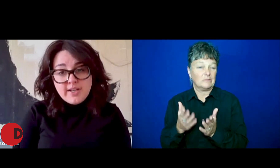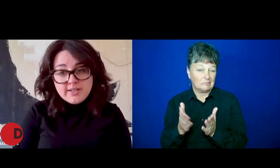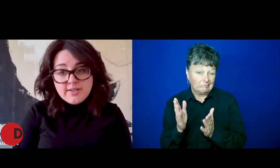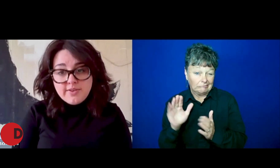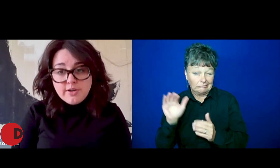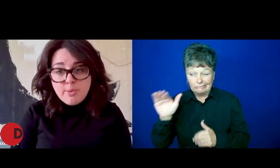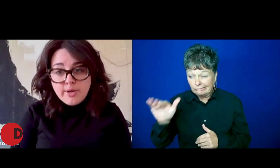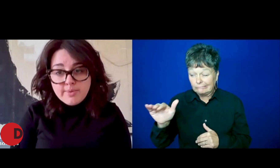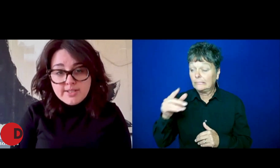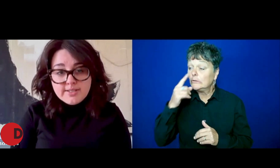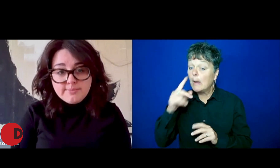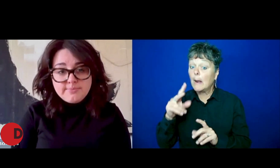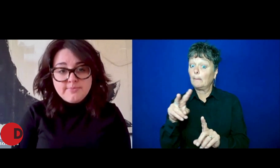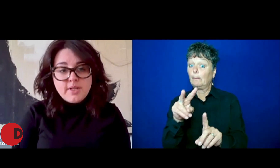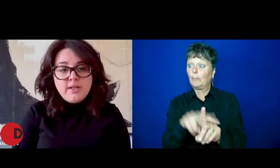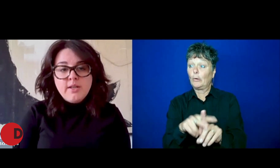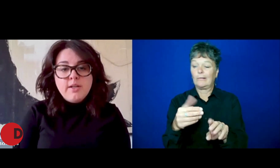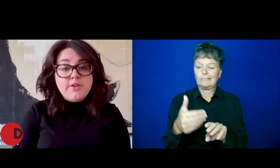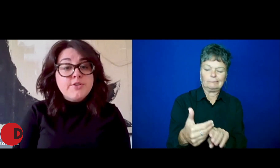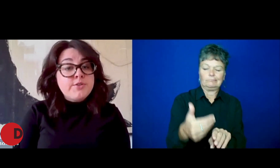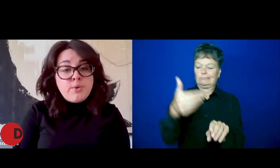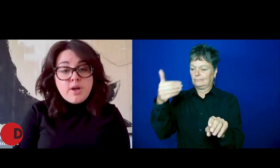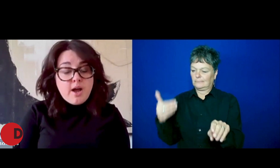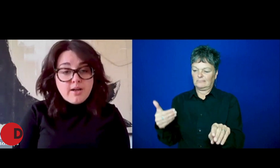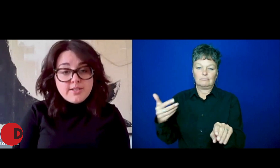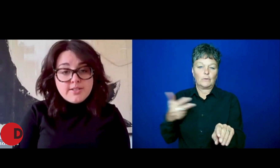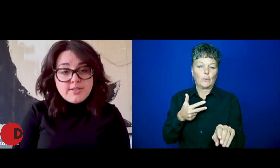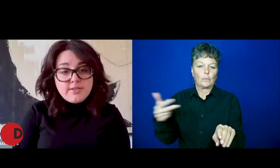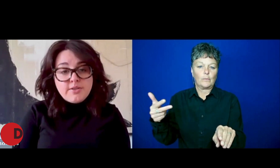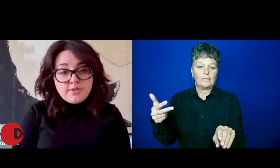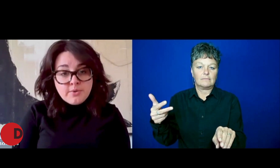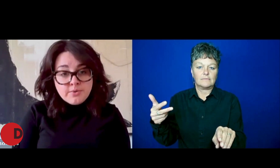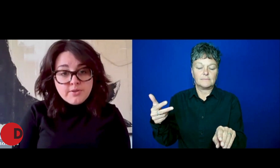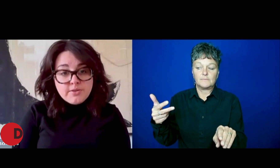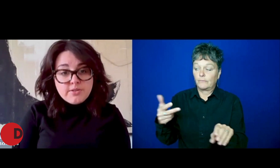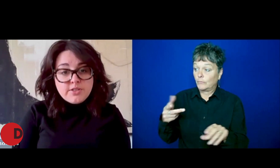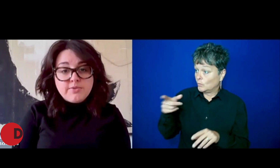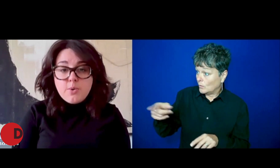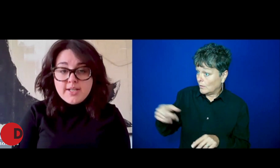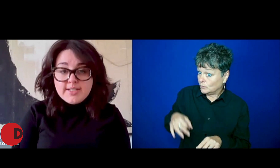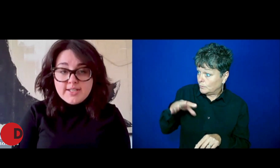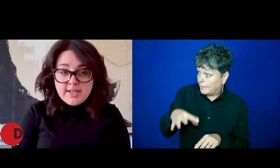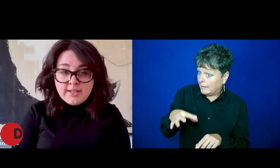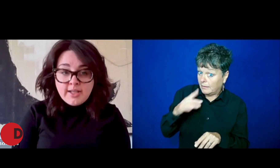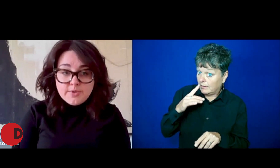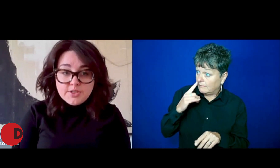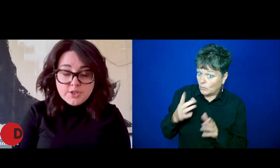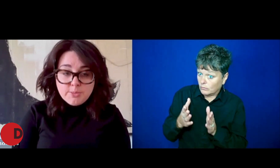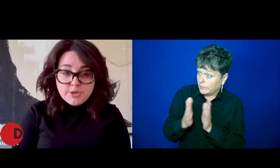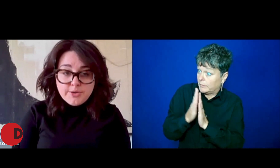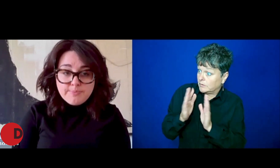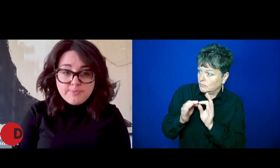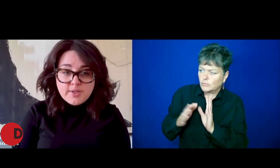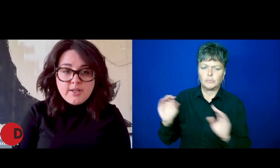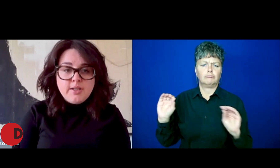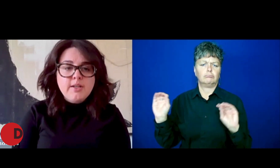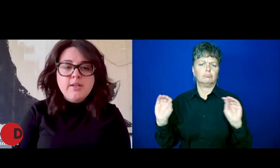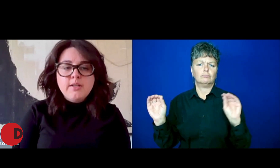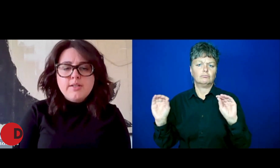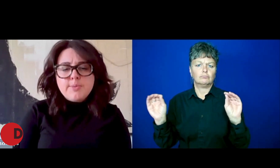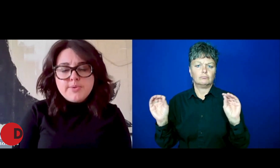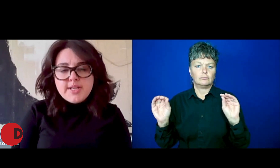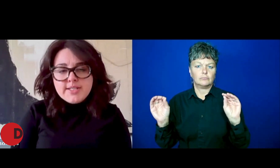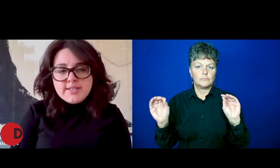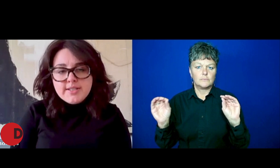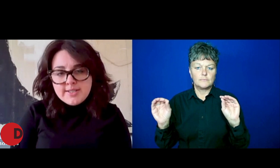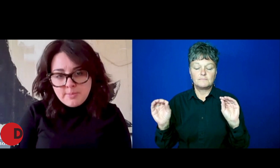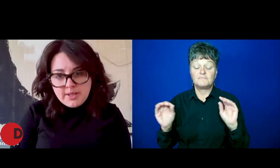information to donors about what they need to know to donate as well as